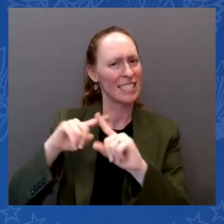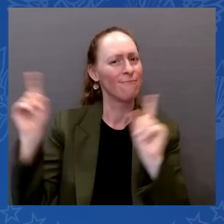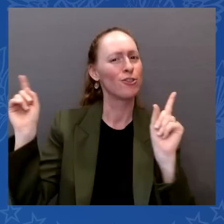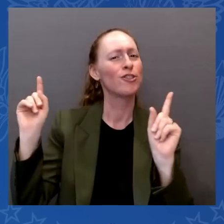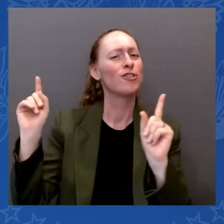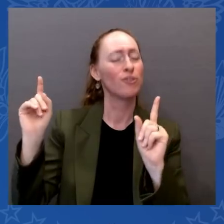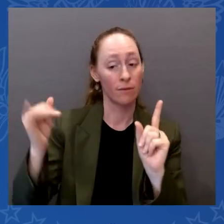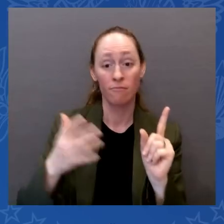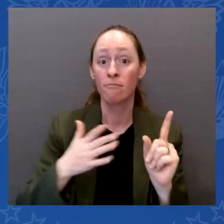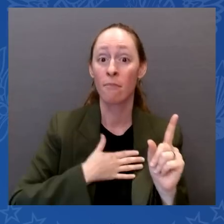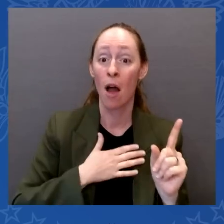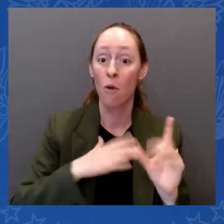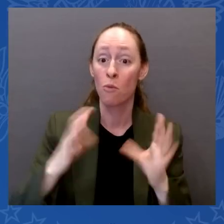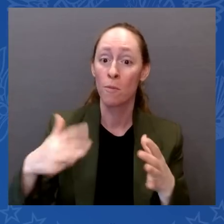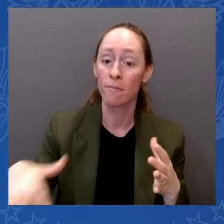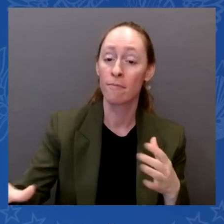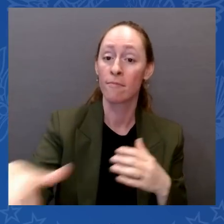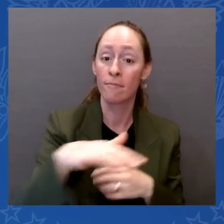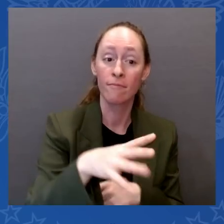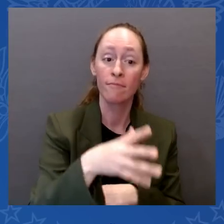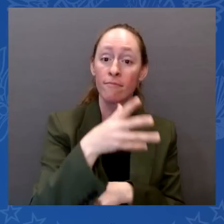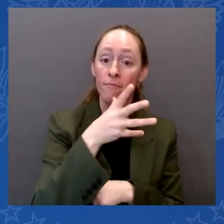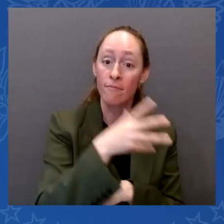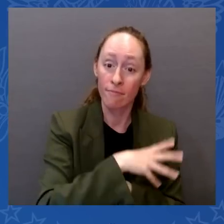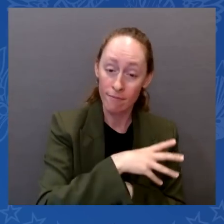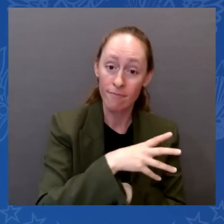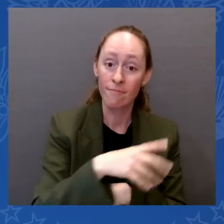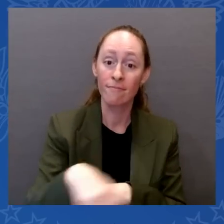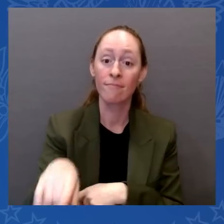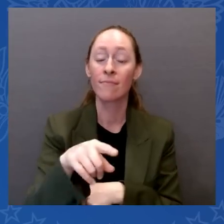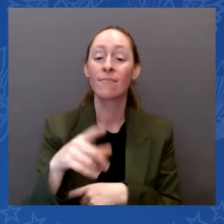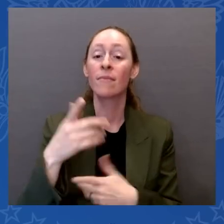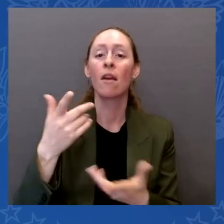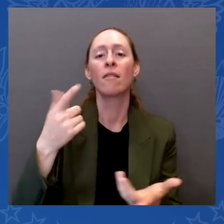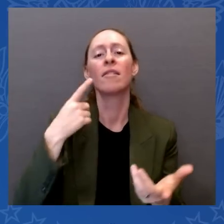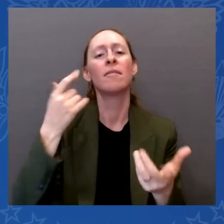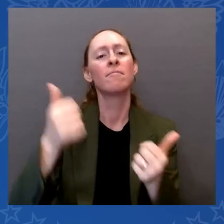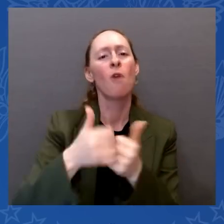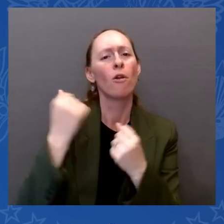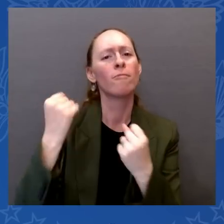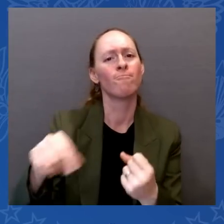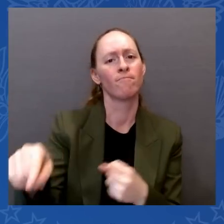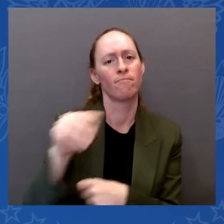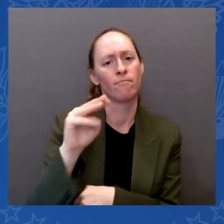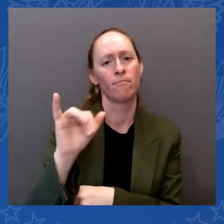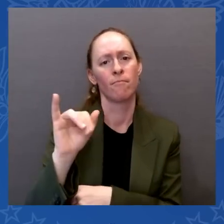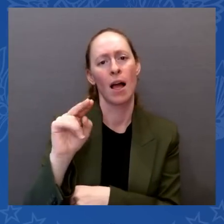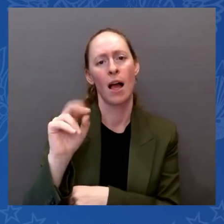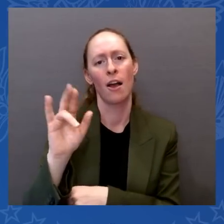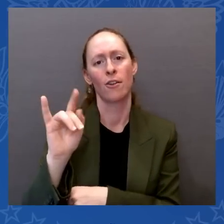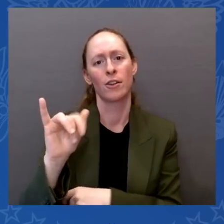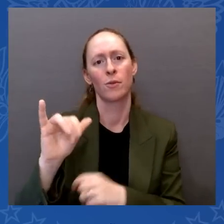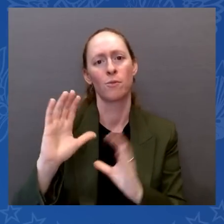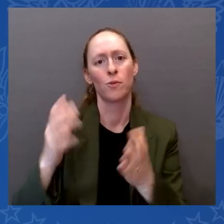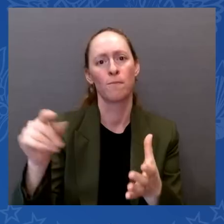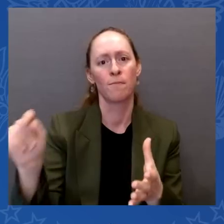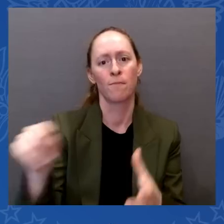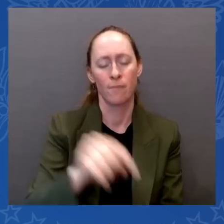offshore wind turbines and those EV charges you saw earlier, the new energy technologies that will help meet the urgent climate goals